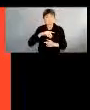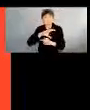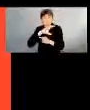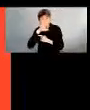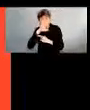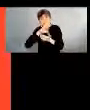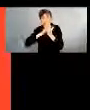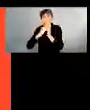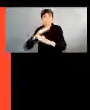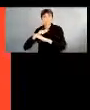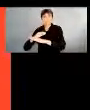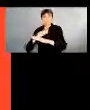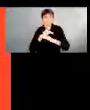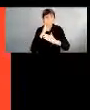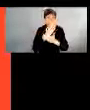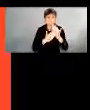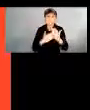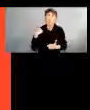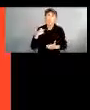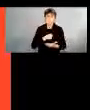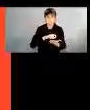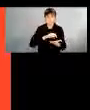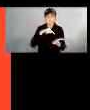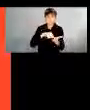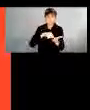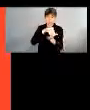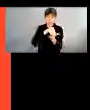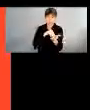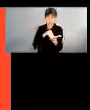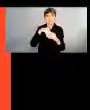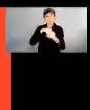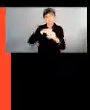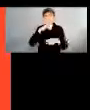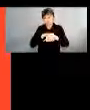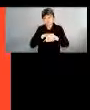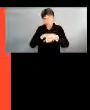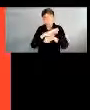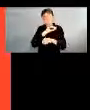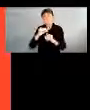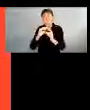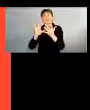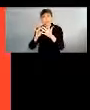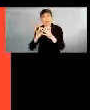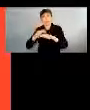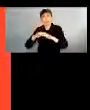programs are written in English, shared online and require applicants to submit online applications